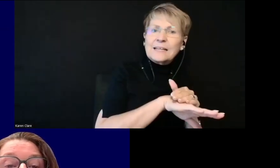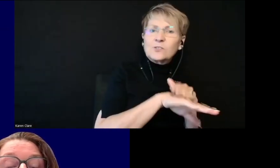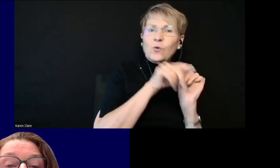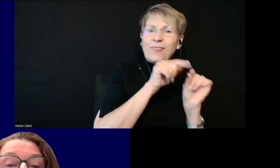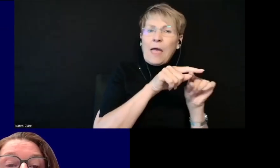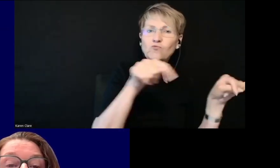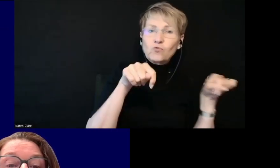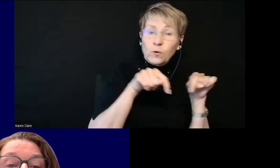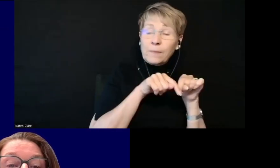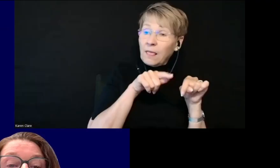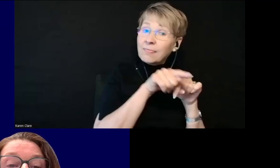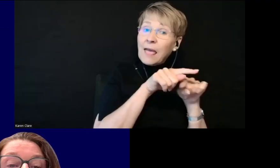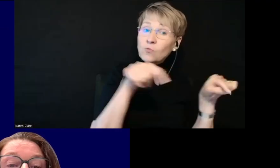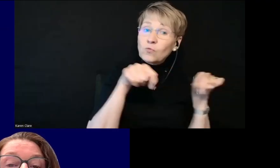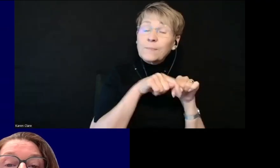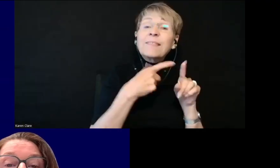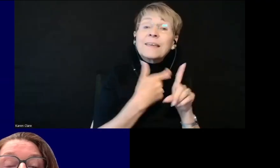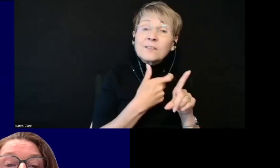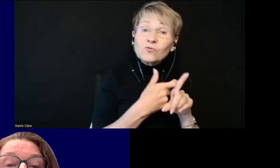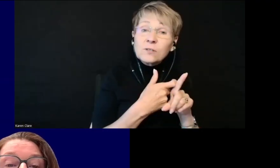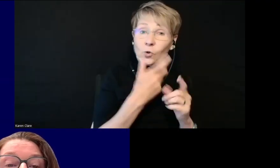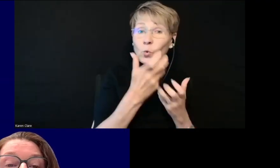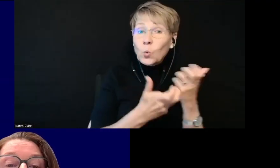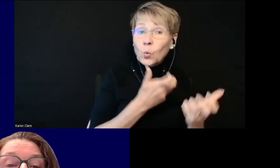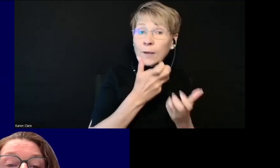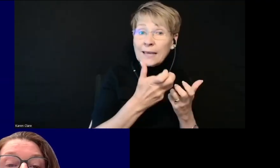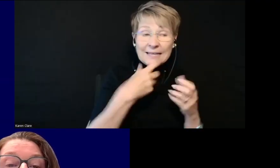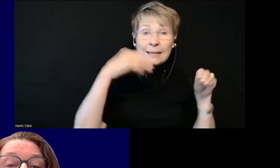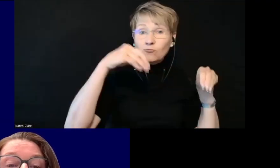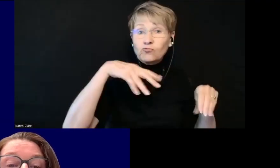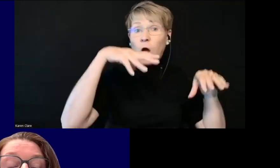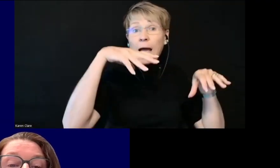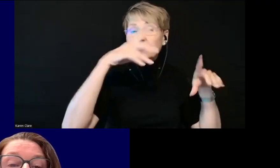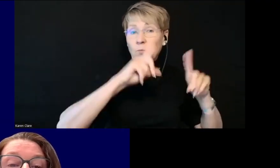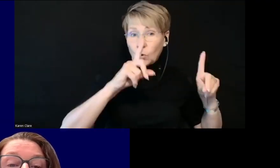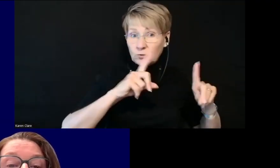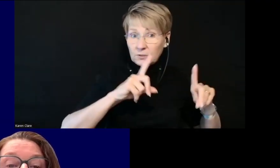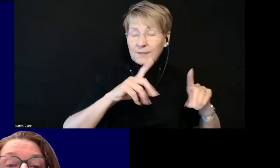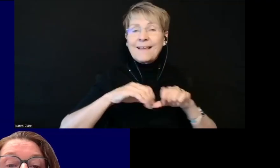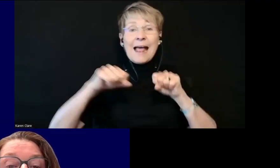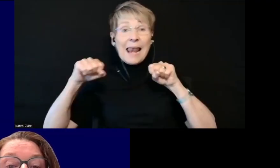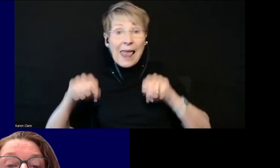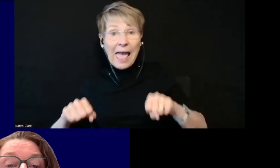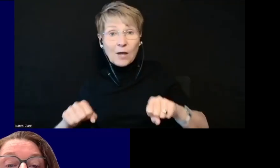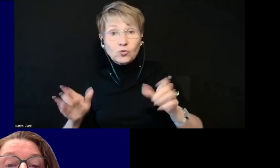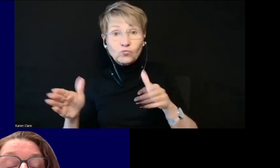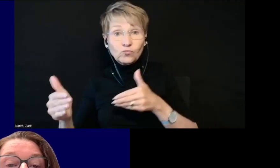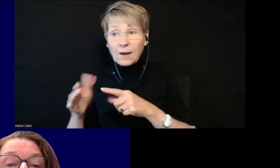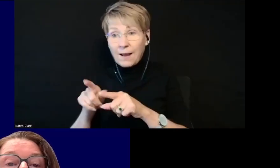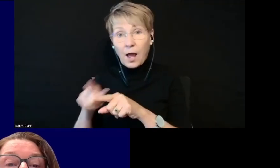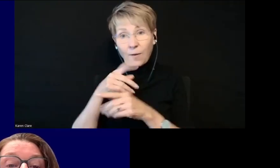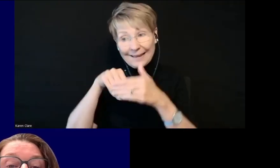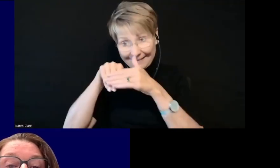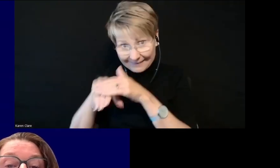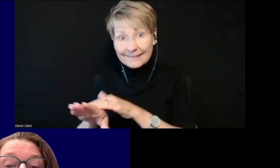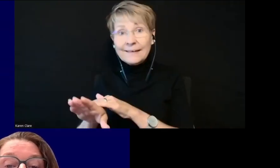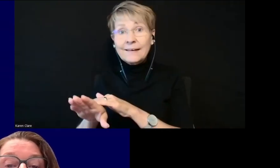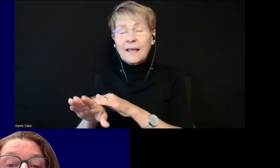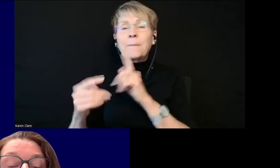room. It helped me - the electrician helped me to learn about different lighting options. The other